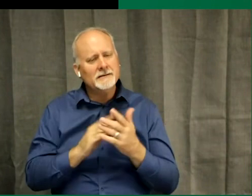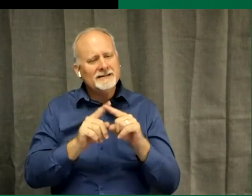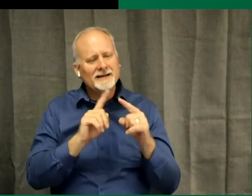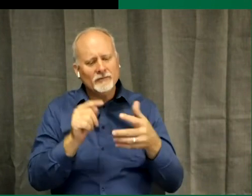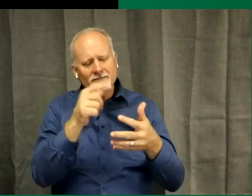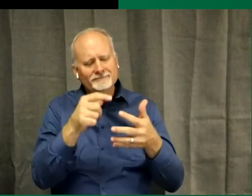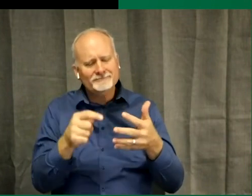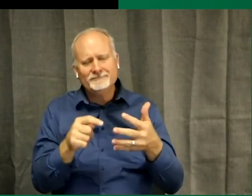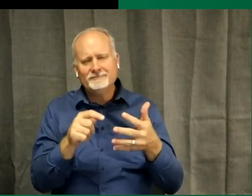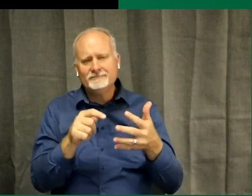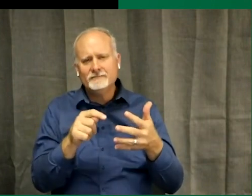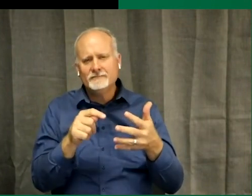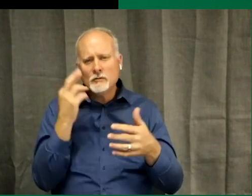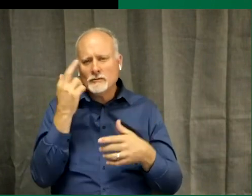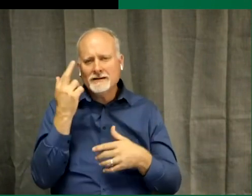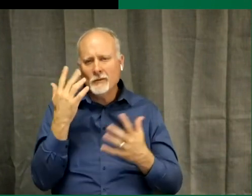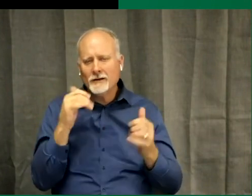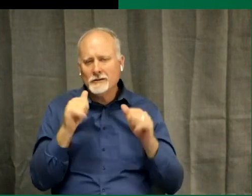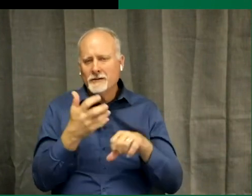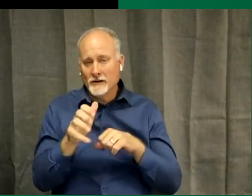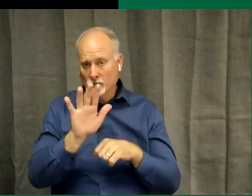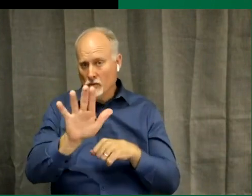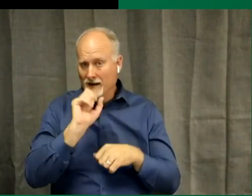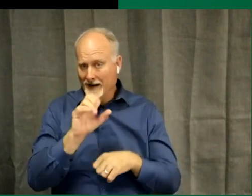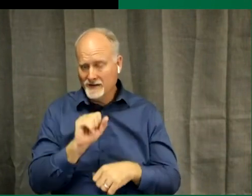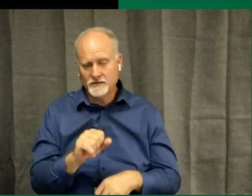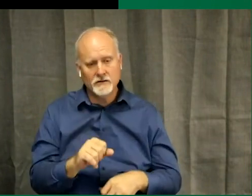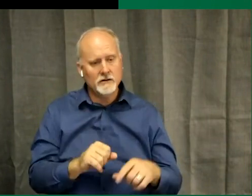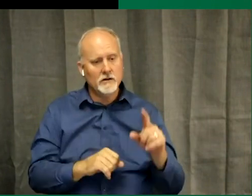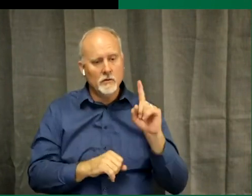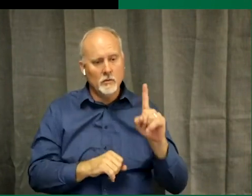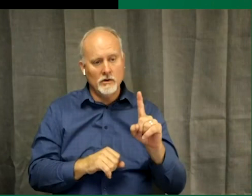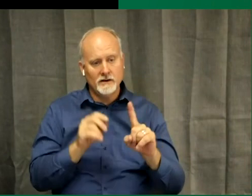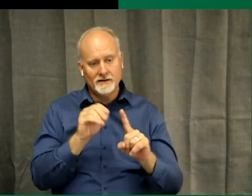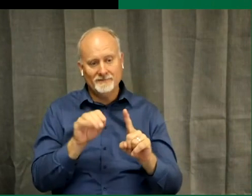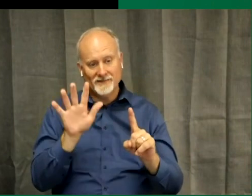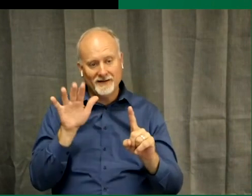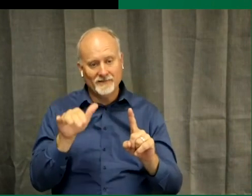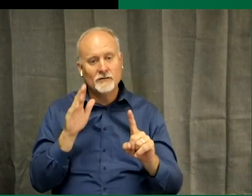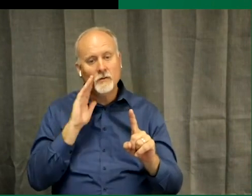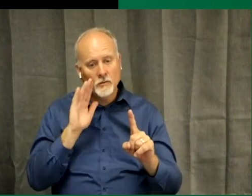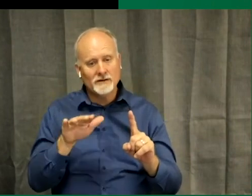dangerous for your age group roughly one in 5 000 18 to 25 year olds will die if they get covid if